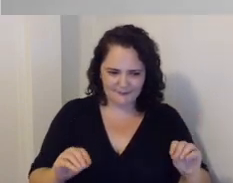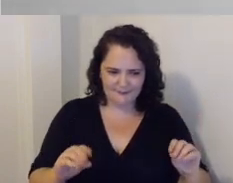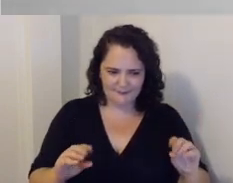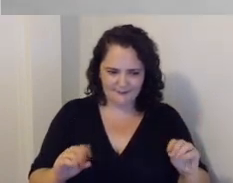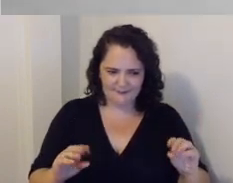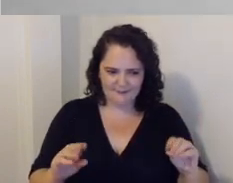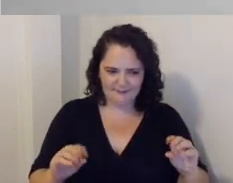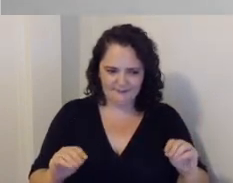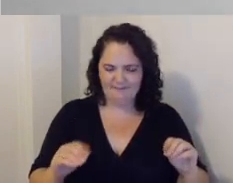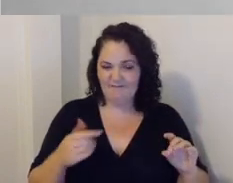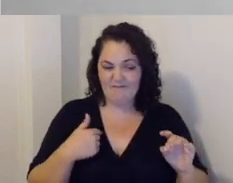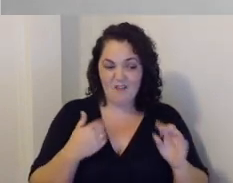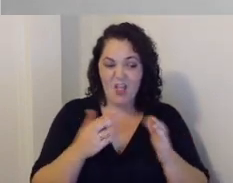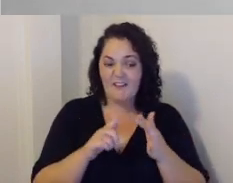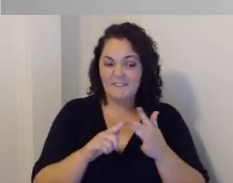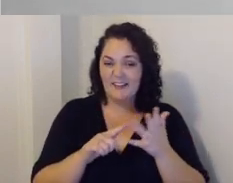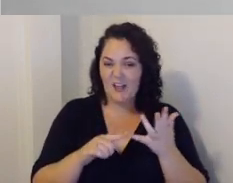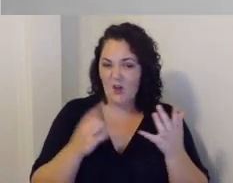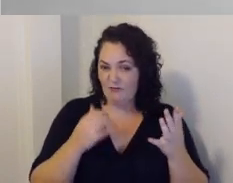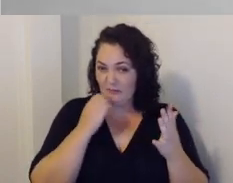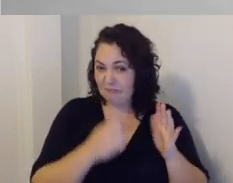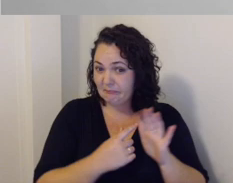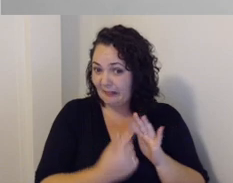got a little bit of charcoal on my fingers already so I might get a little bit of gray